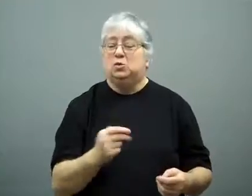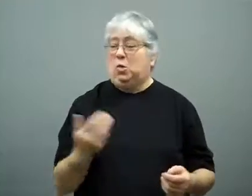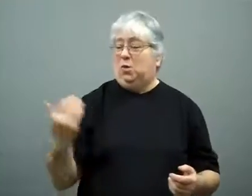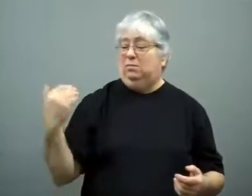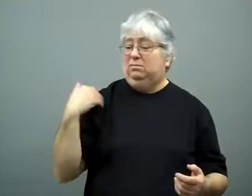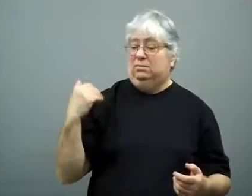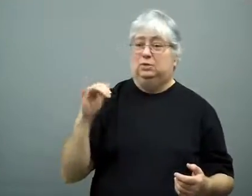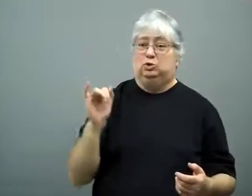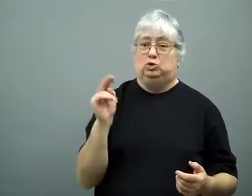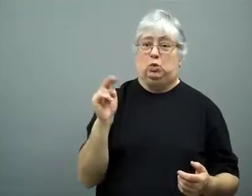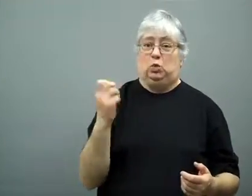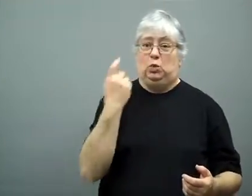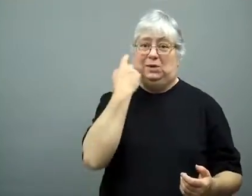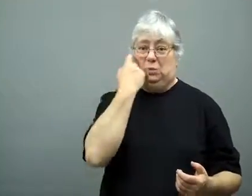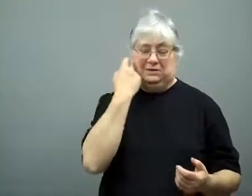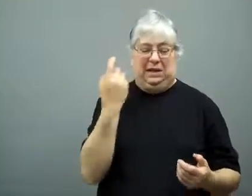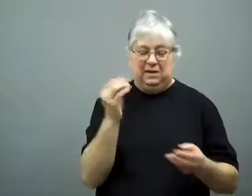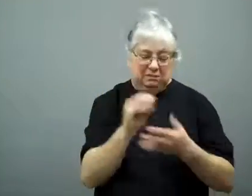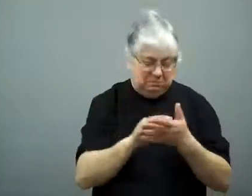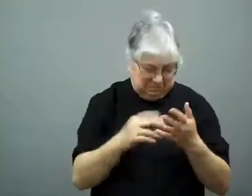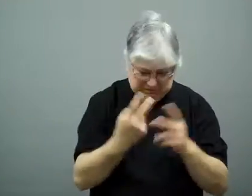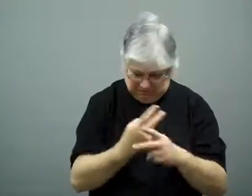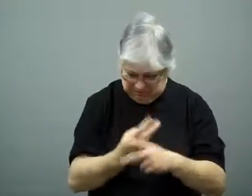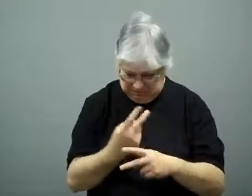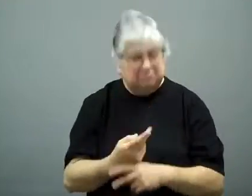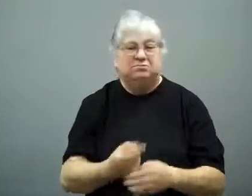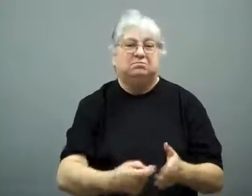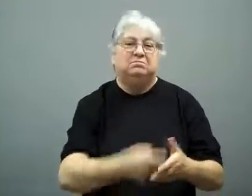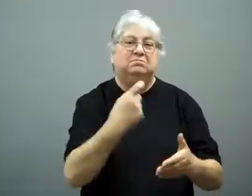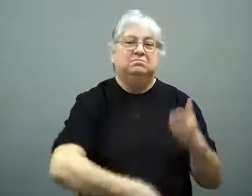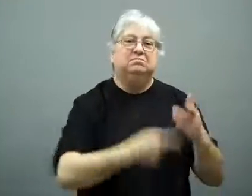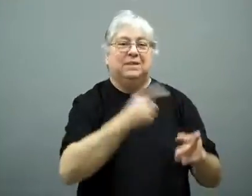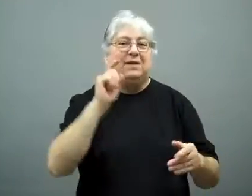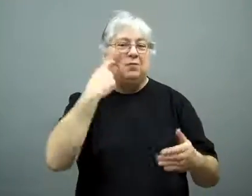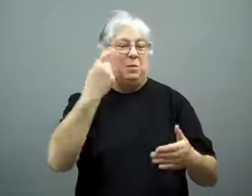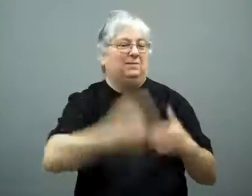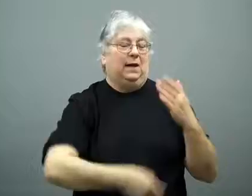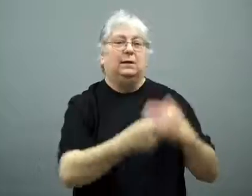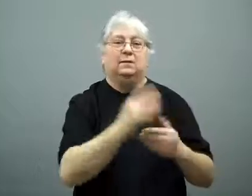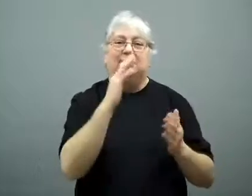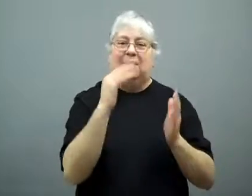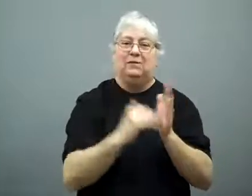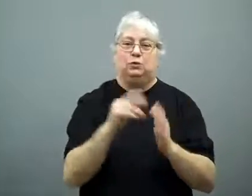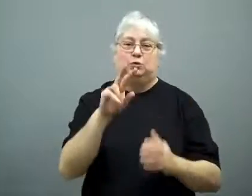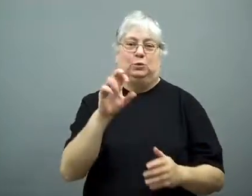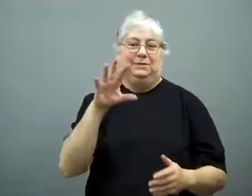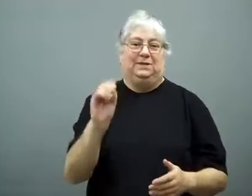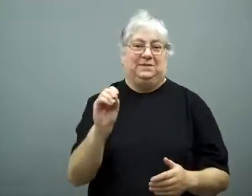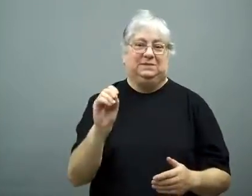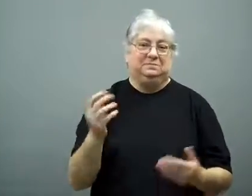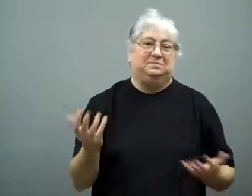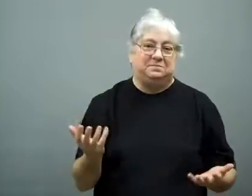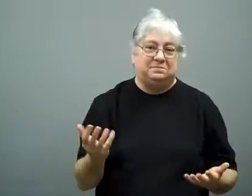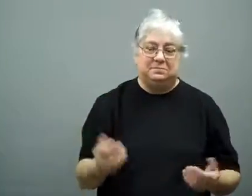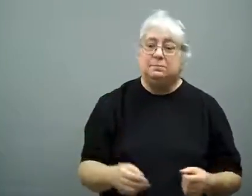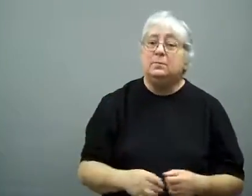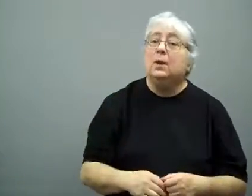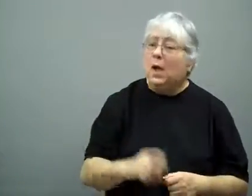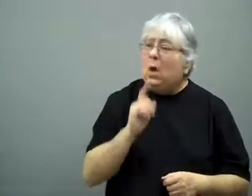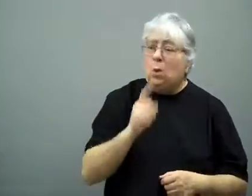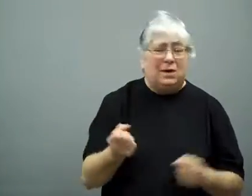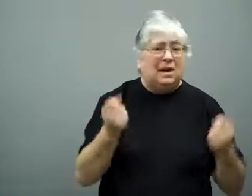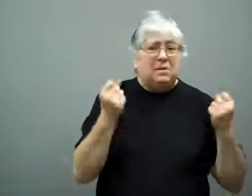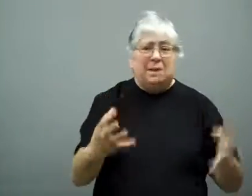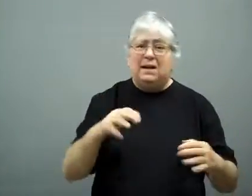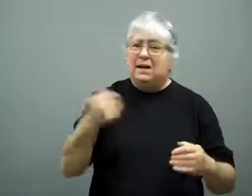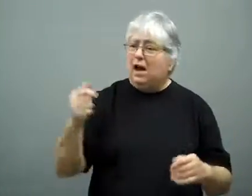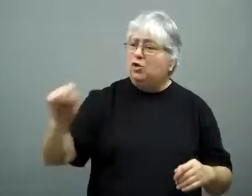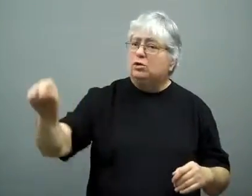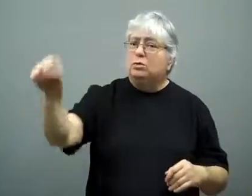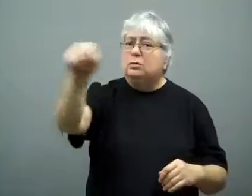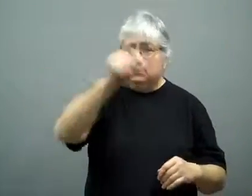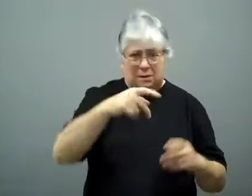The plant was assessed a fine of $5250 last June for that.